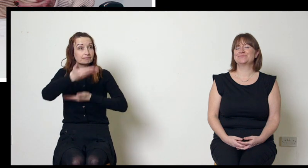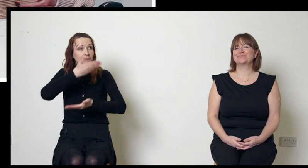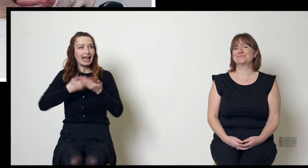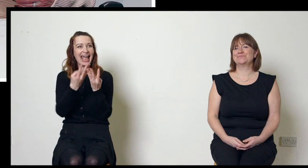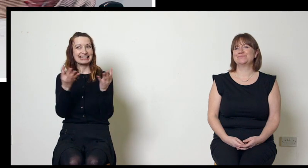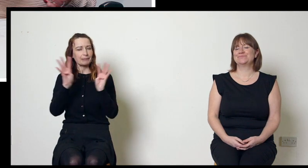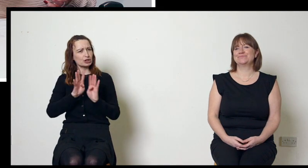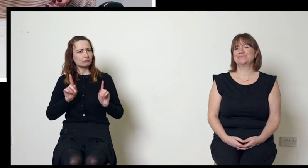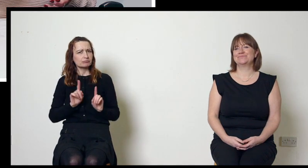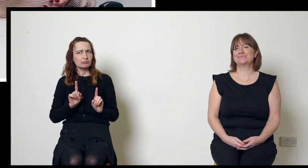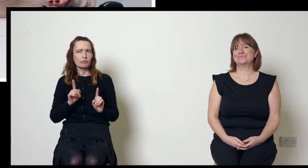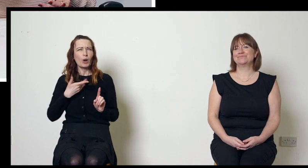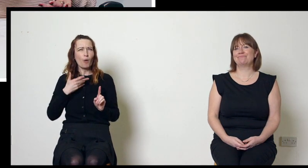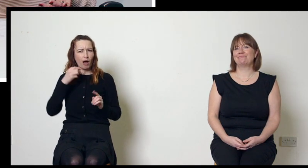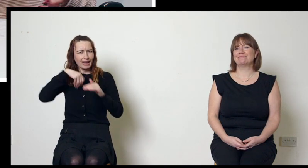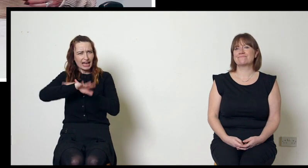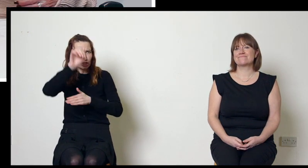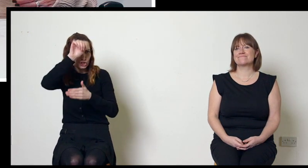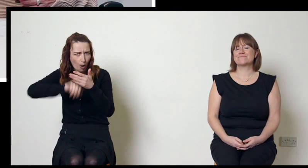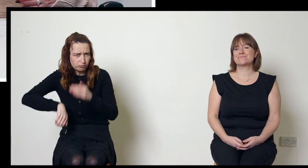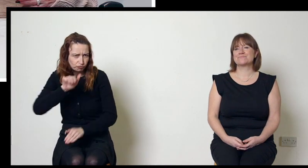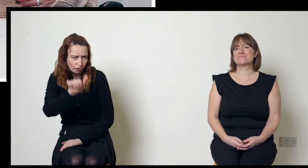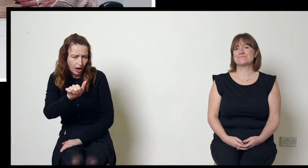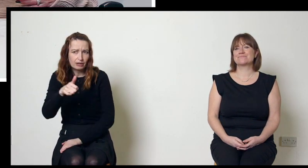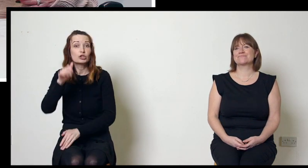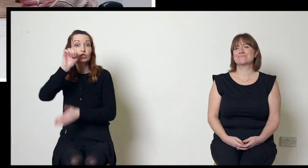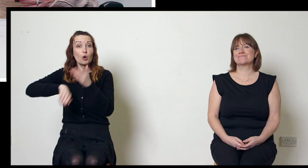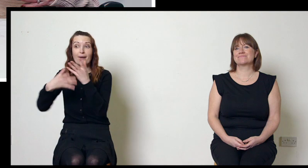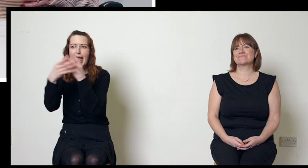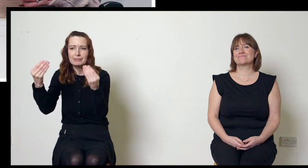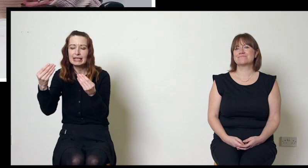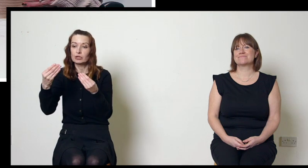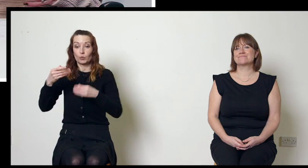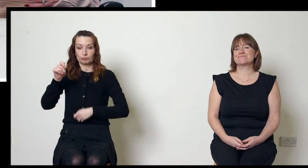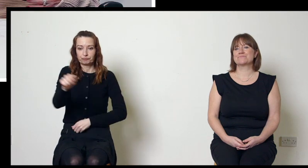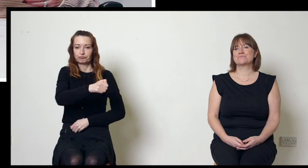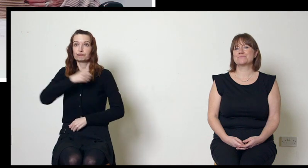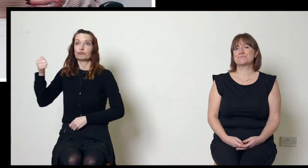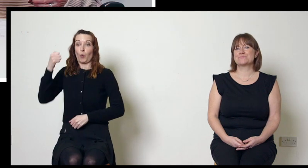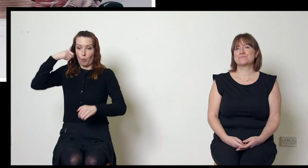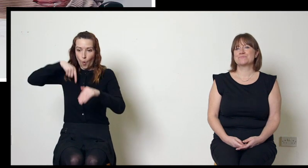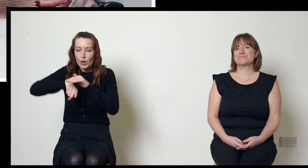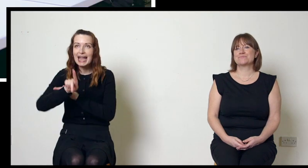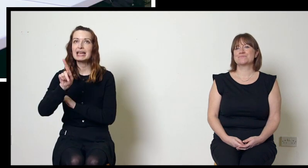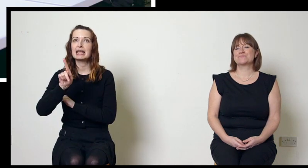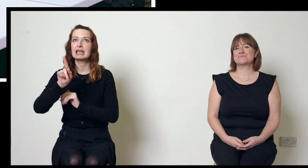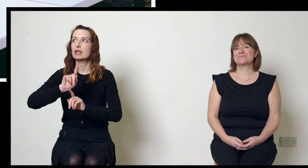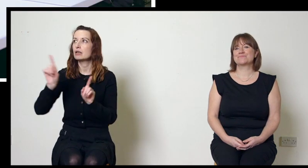So we were in a shop that was empty. So like, open the door, walk in and..? I mean it was…